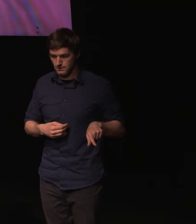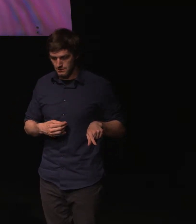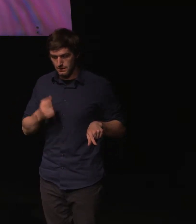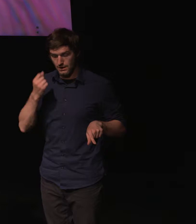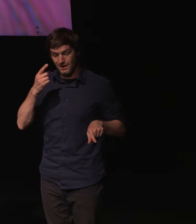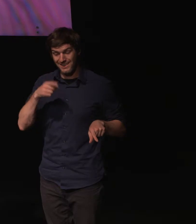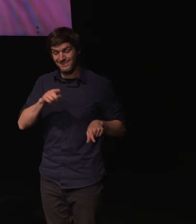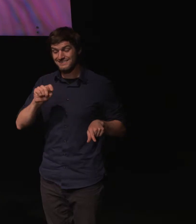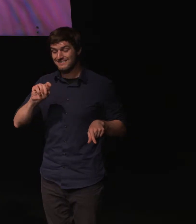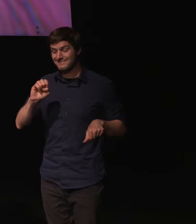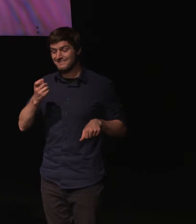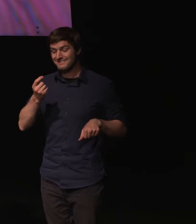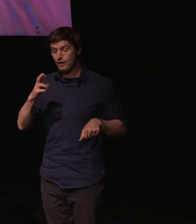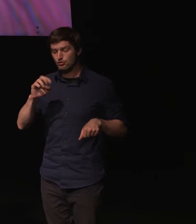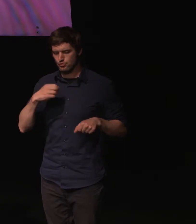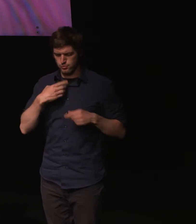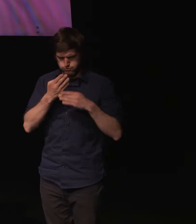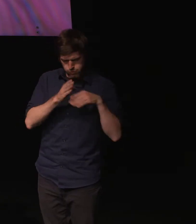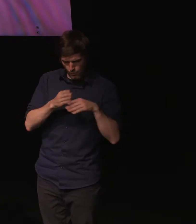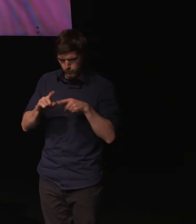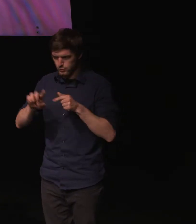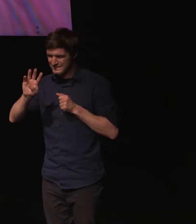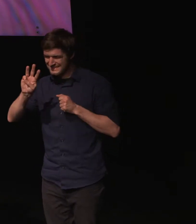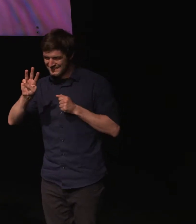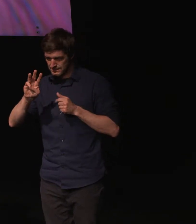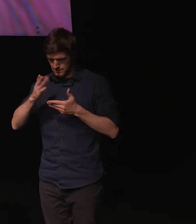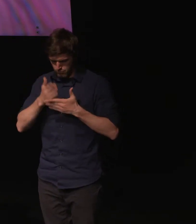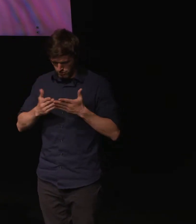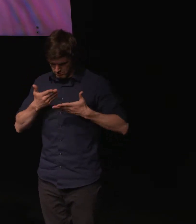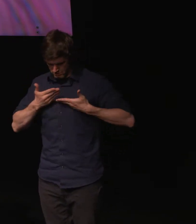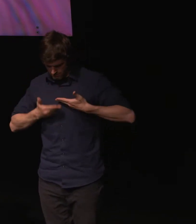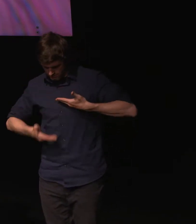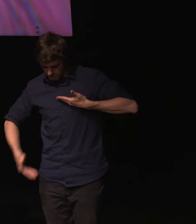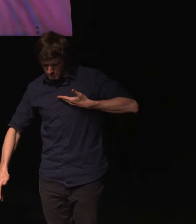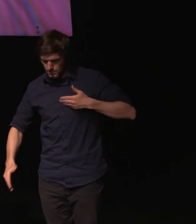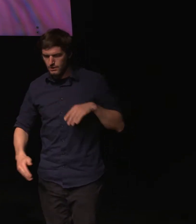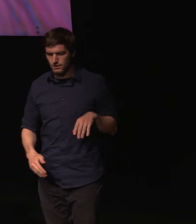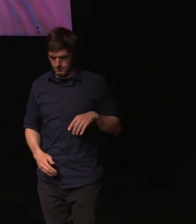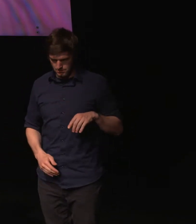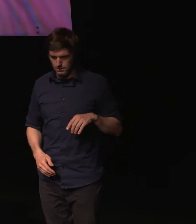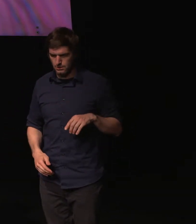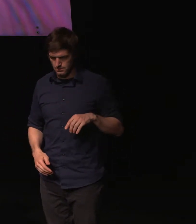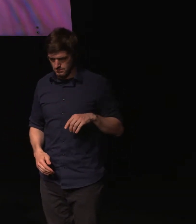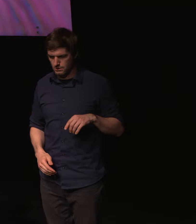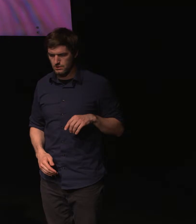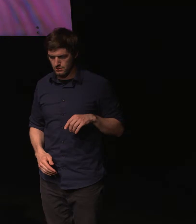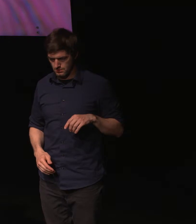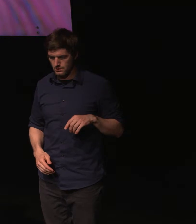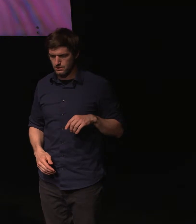and we created uniform pivot points between them, so that way that each little texture was about the same size